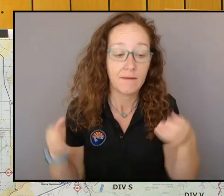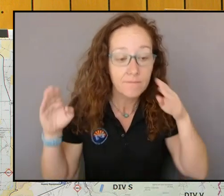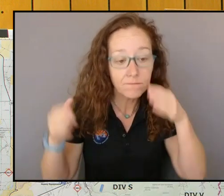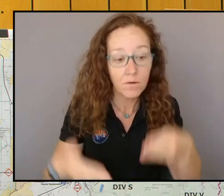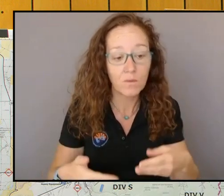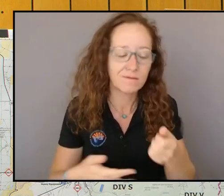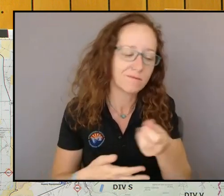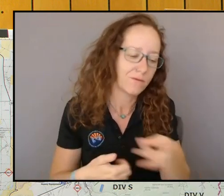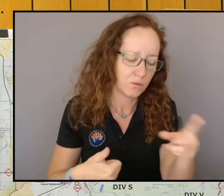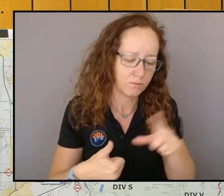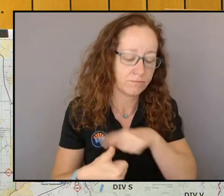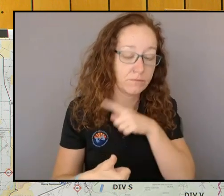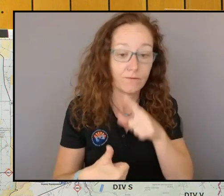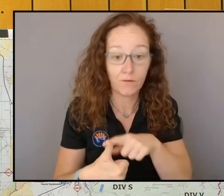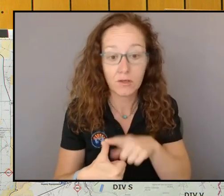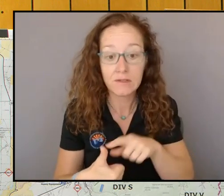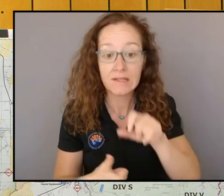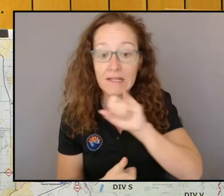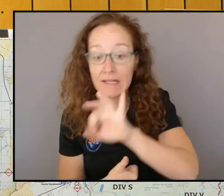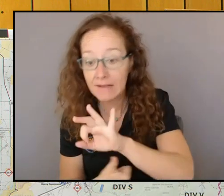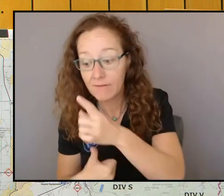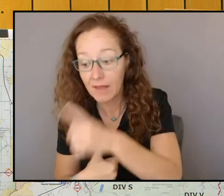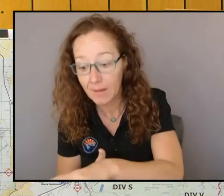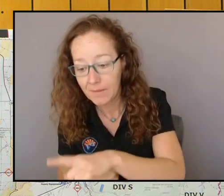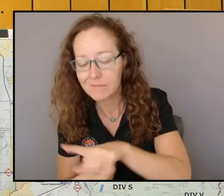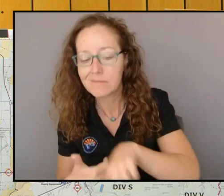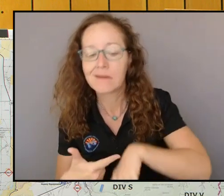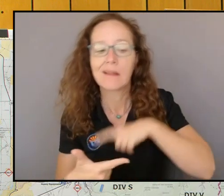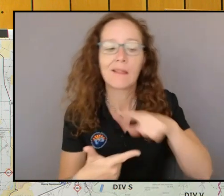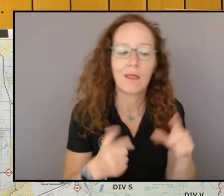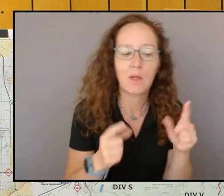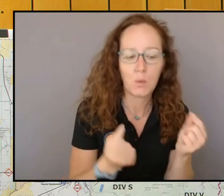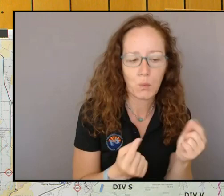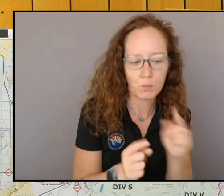going to respond this way. So we have been red teaming our plan.